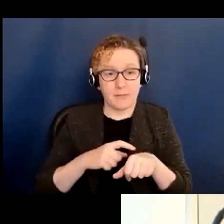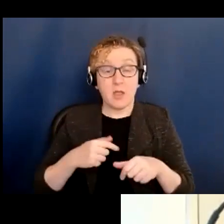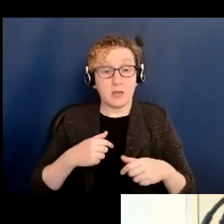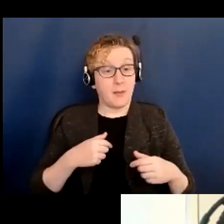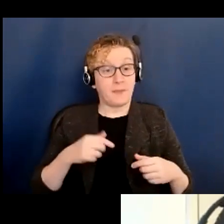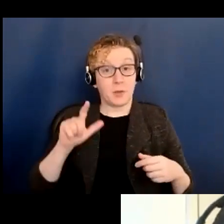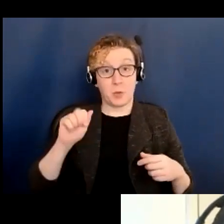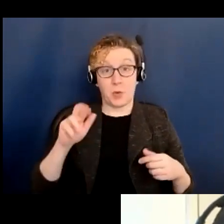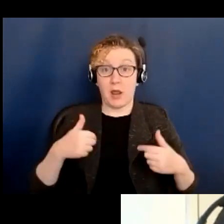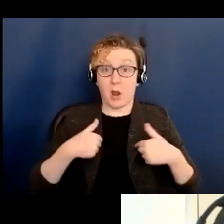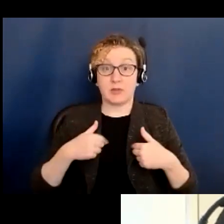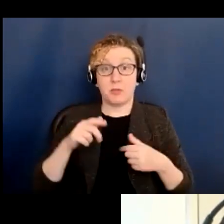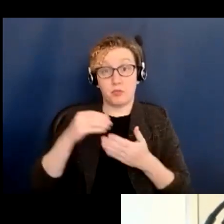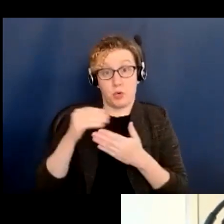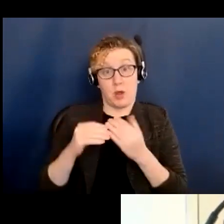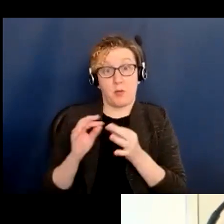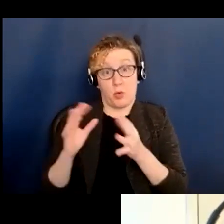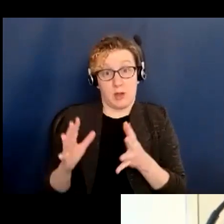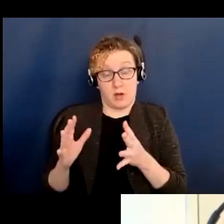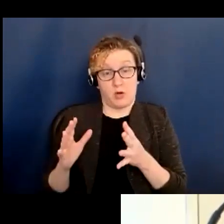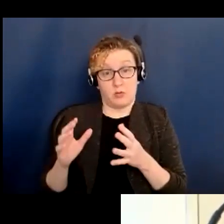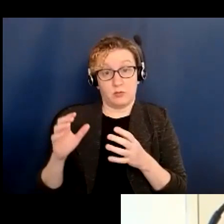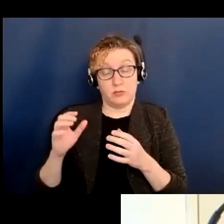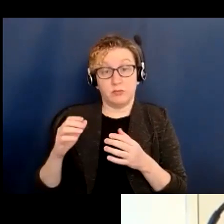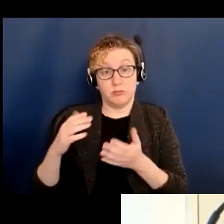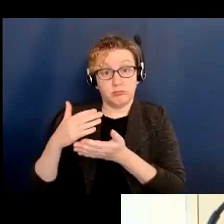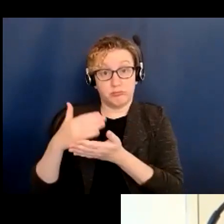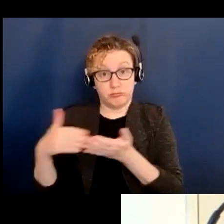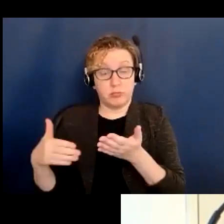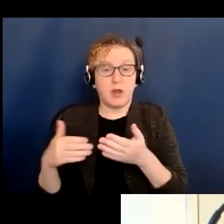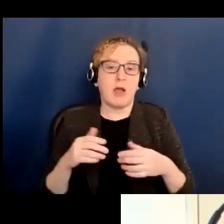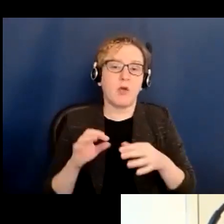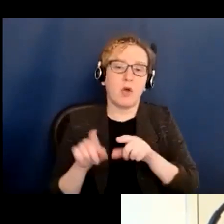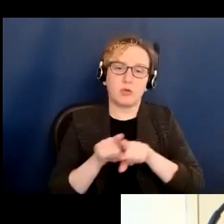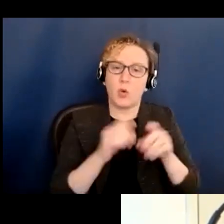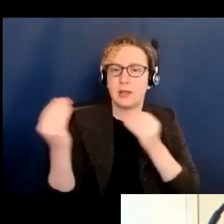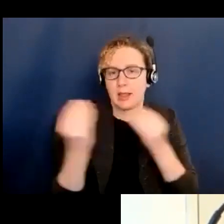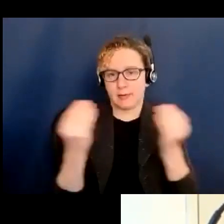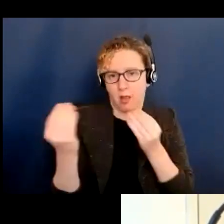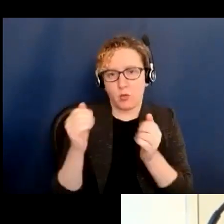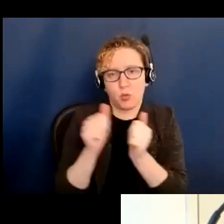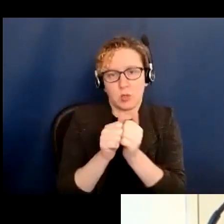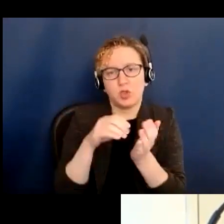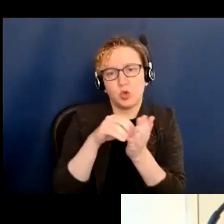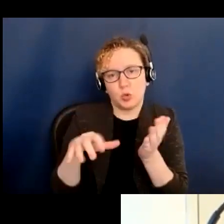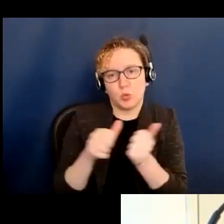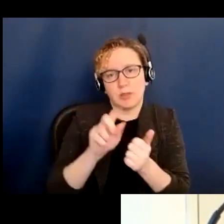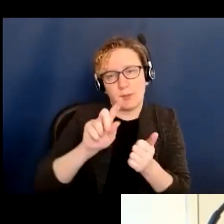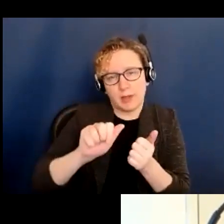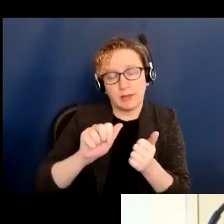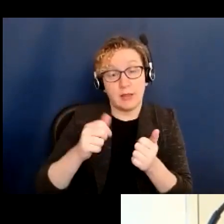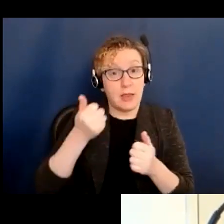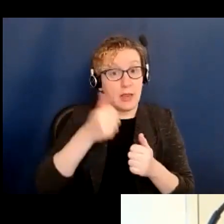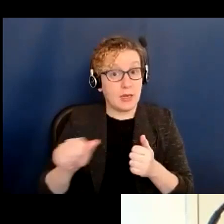I came also the liaison for services for students with disabilities of any students came to